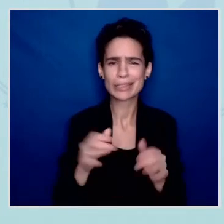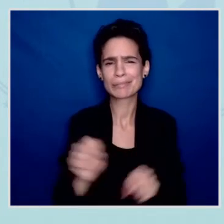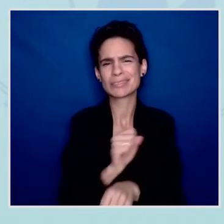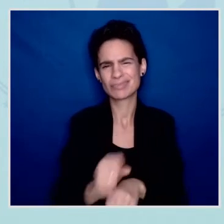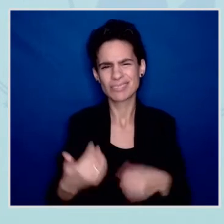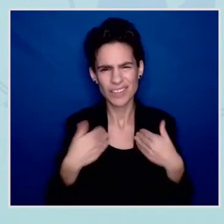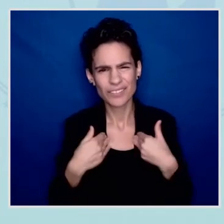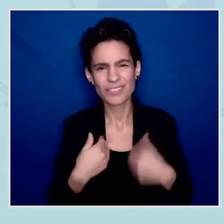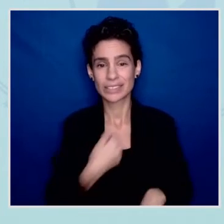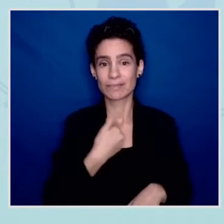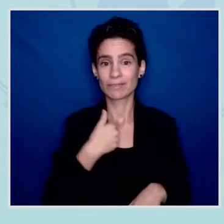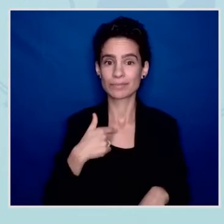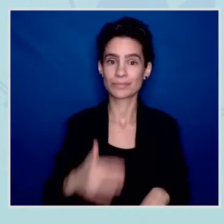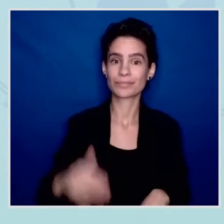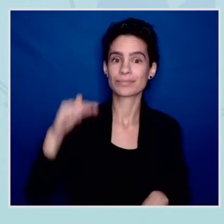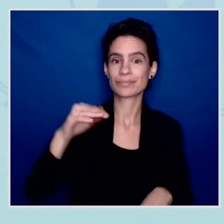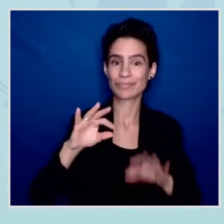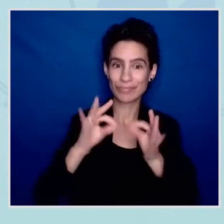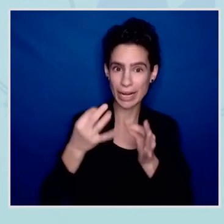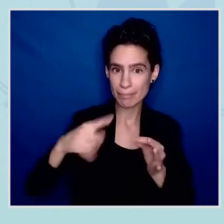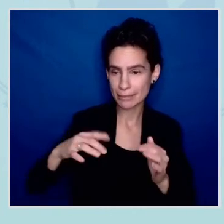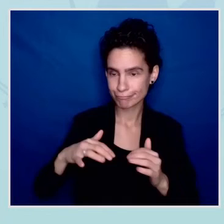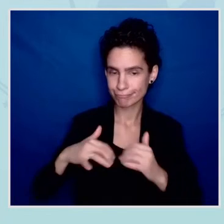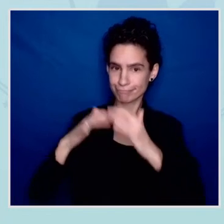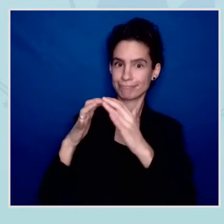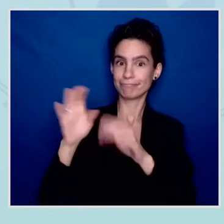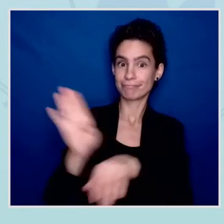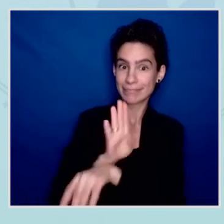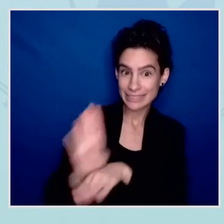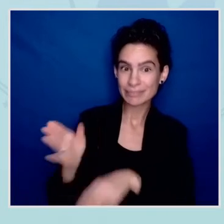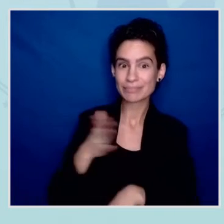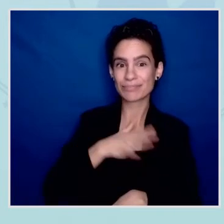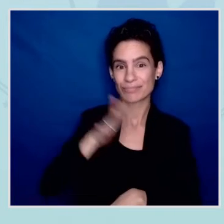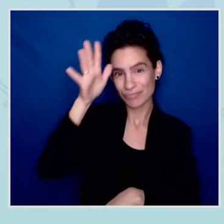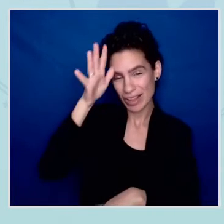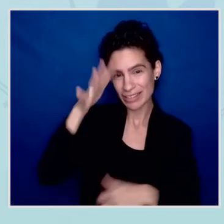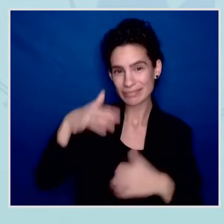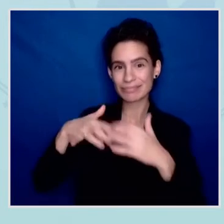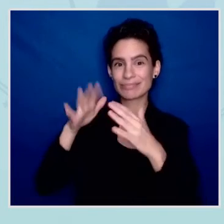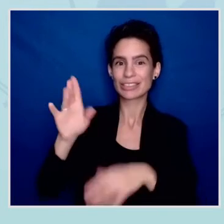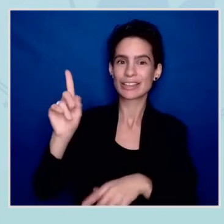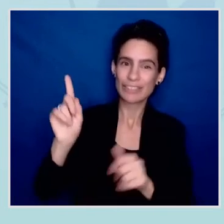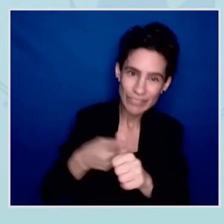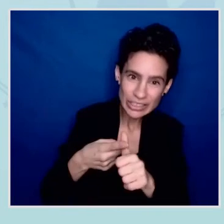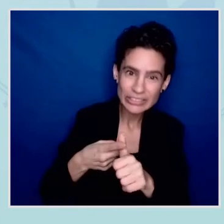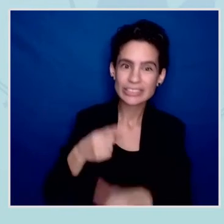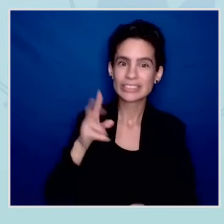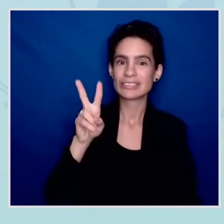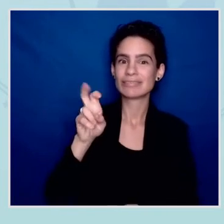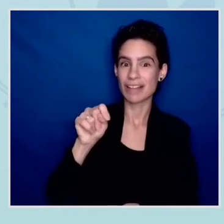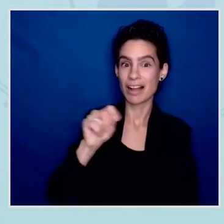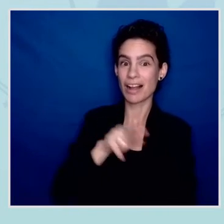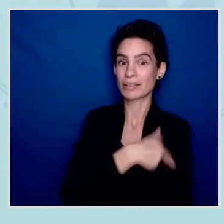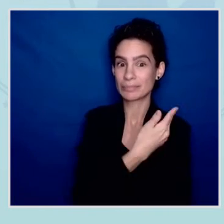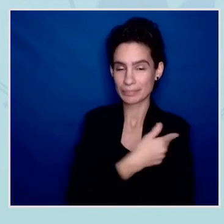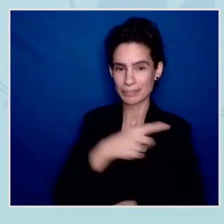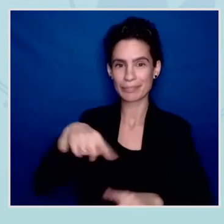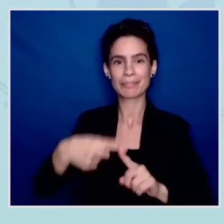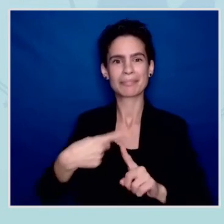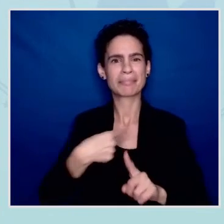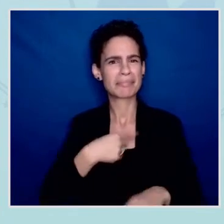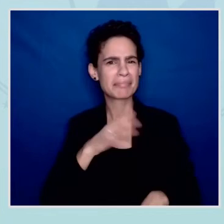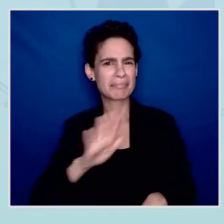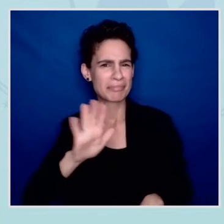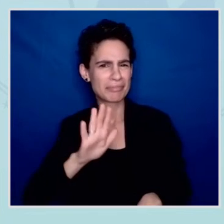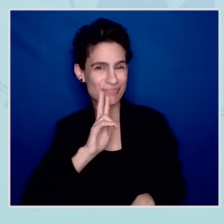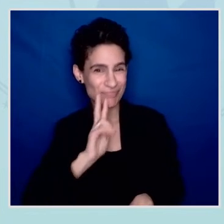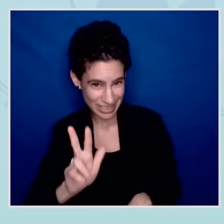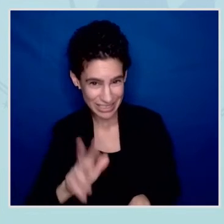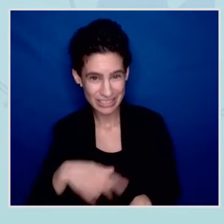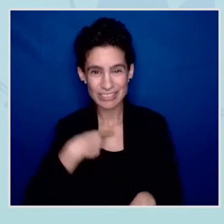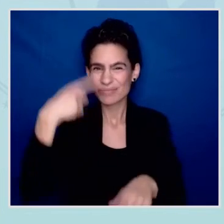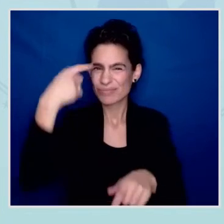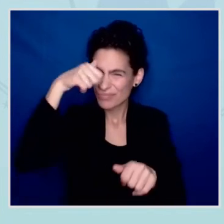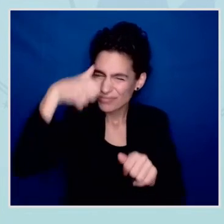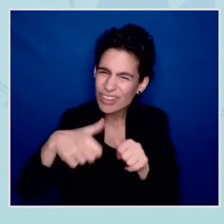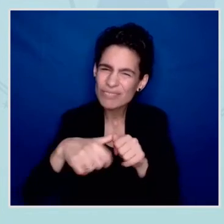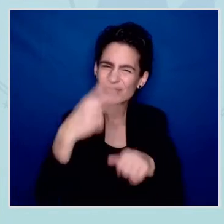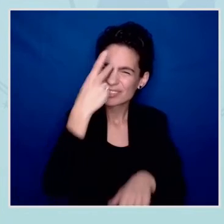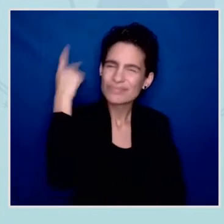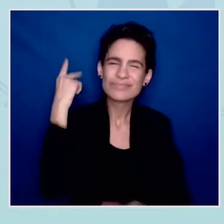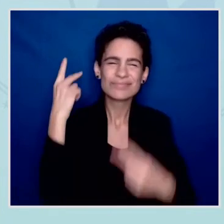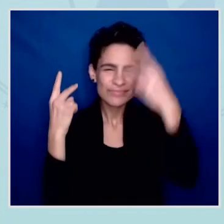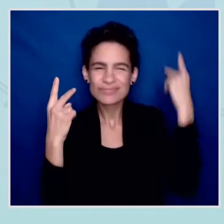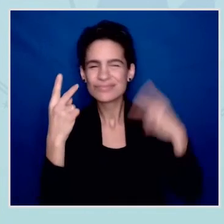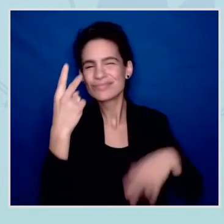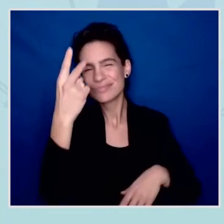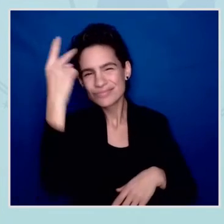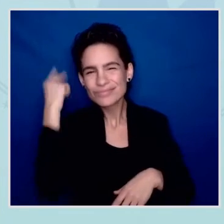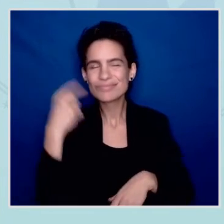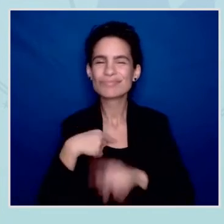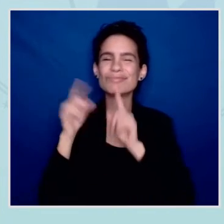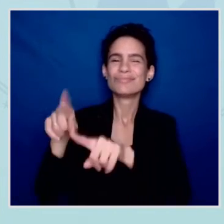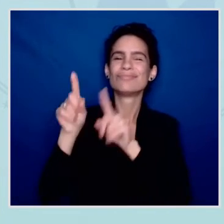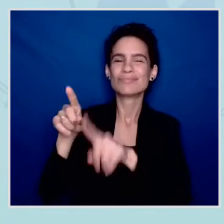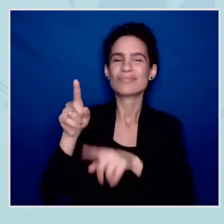TO BUILD OUR ECONOMY BACK